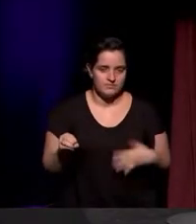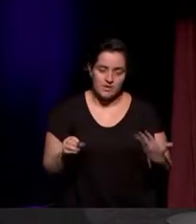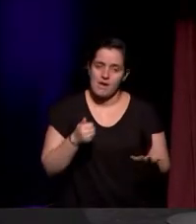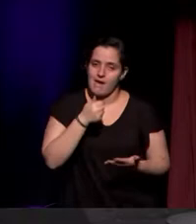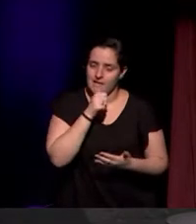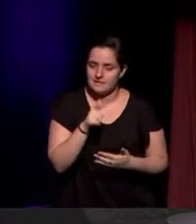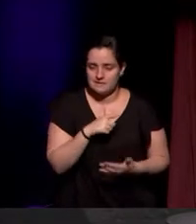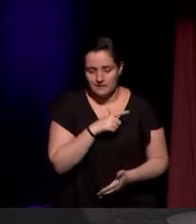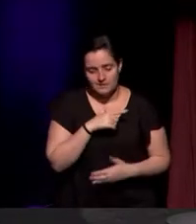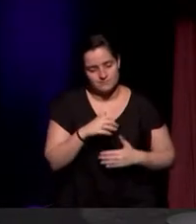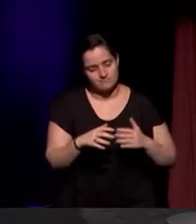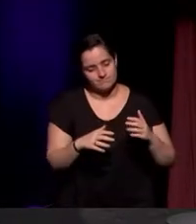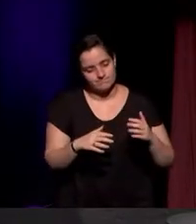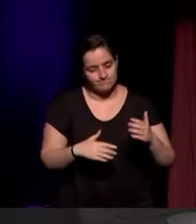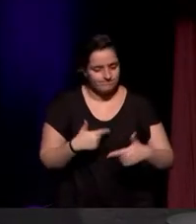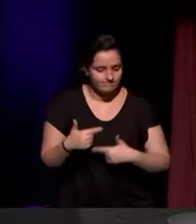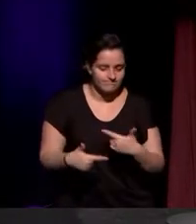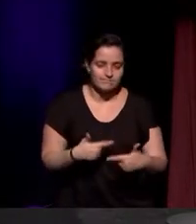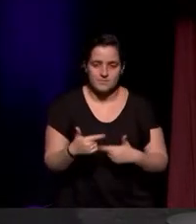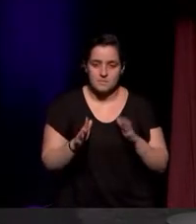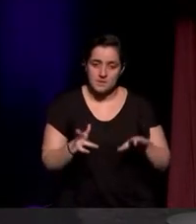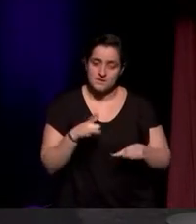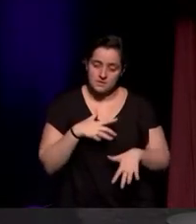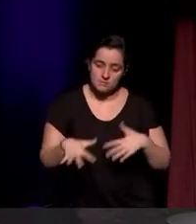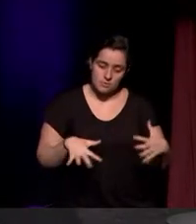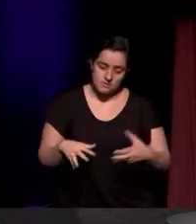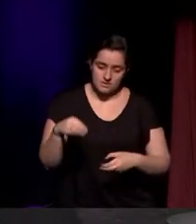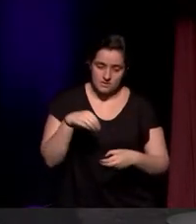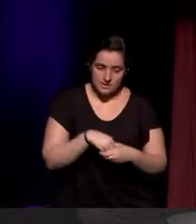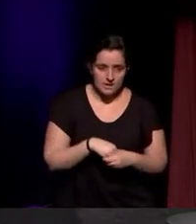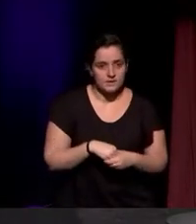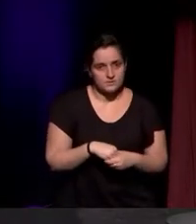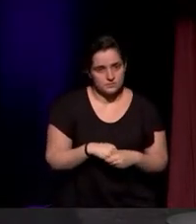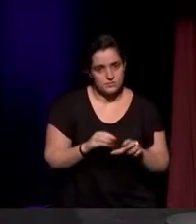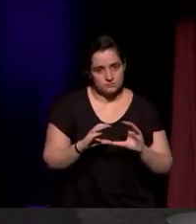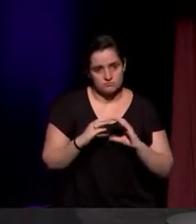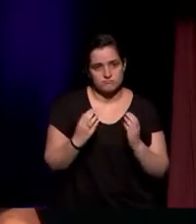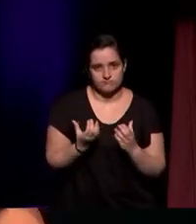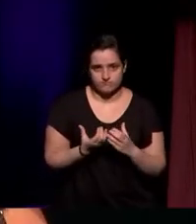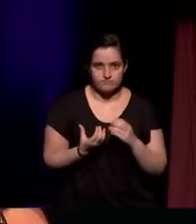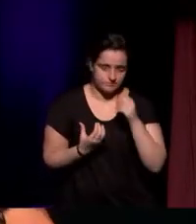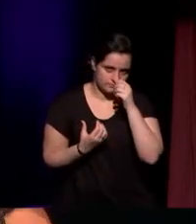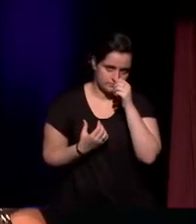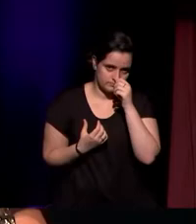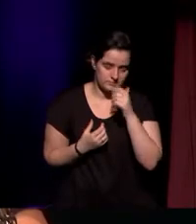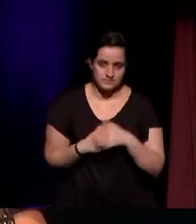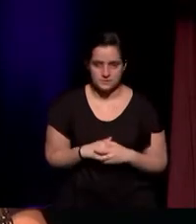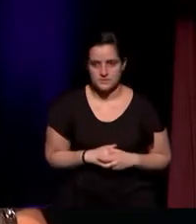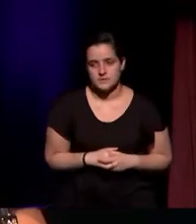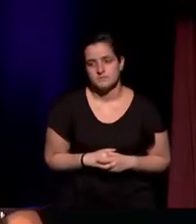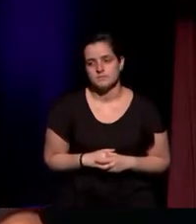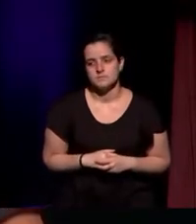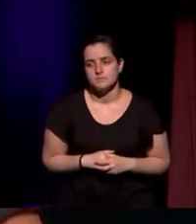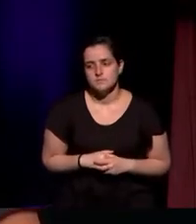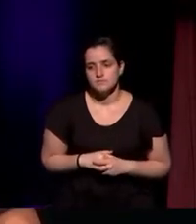but there is movement within Parliament, and we believe that with leadership,